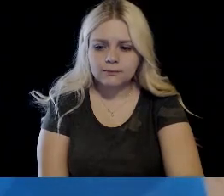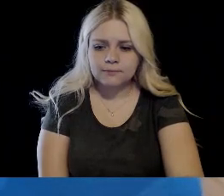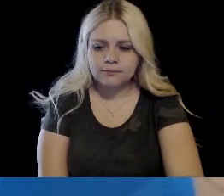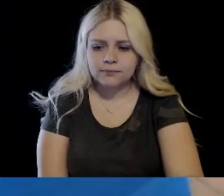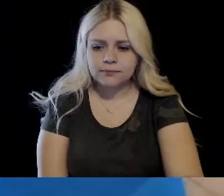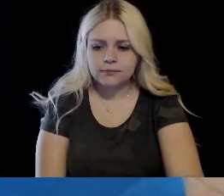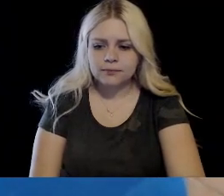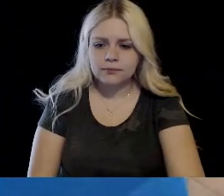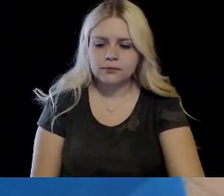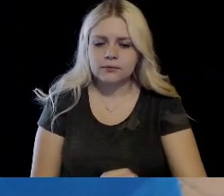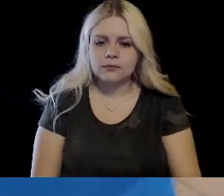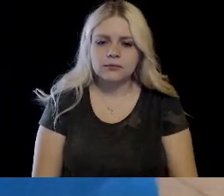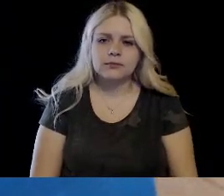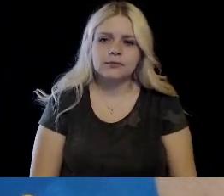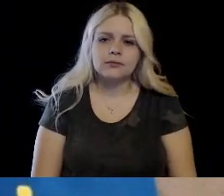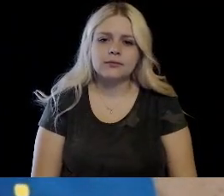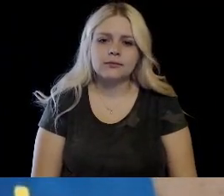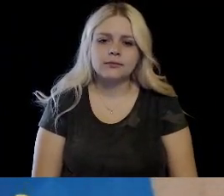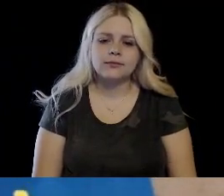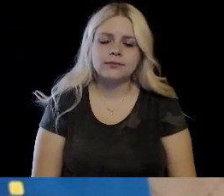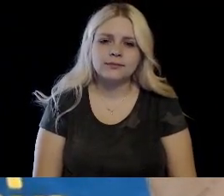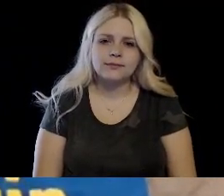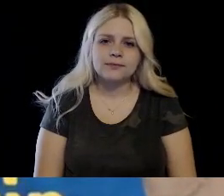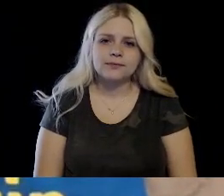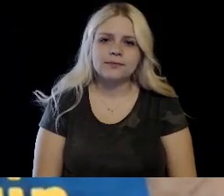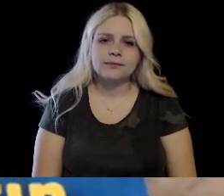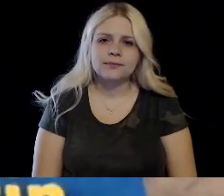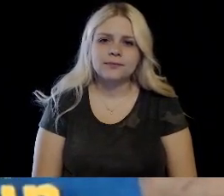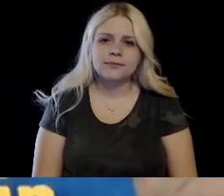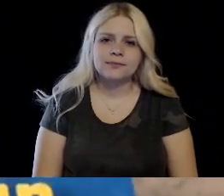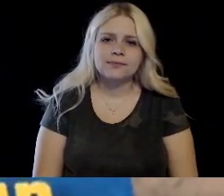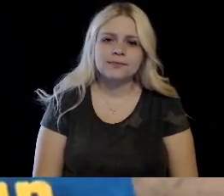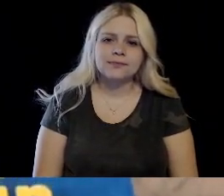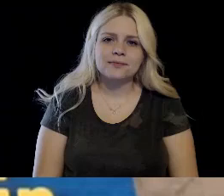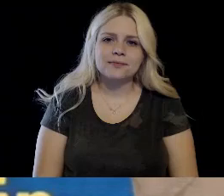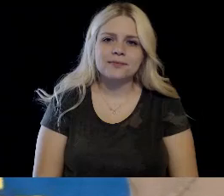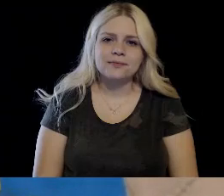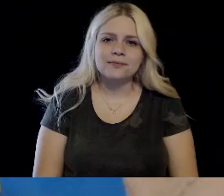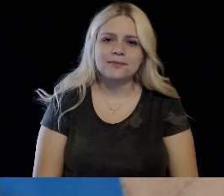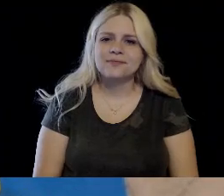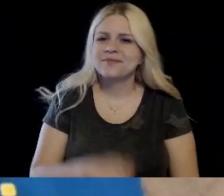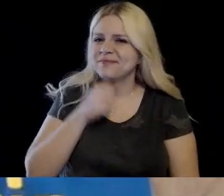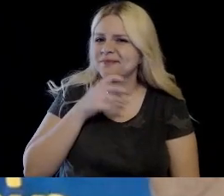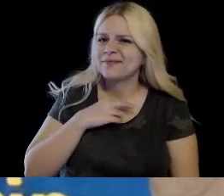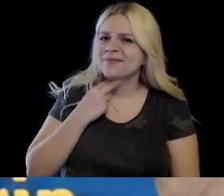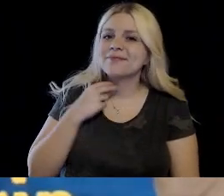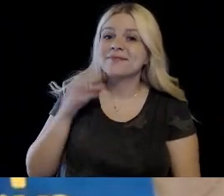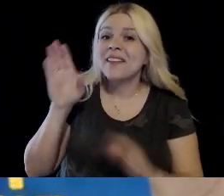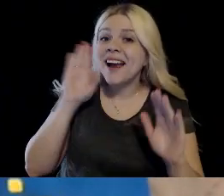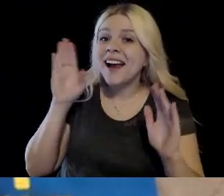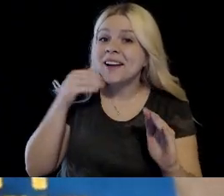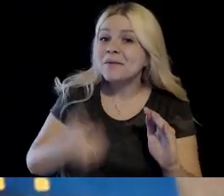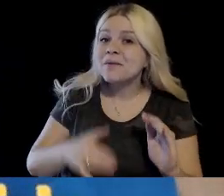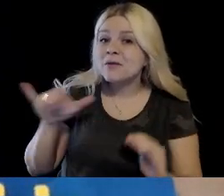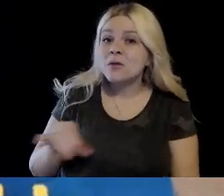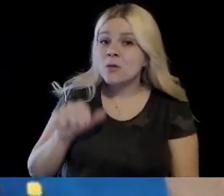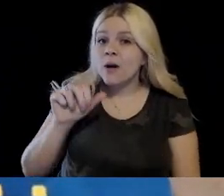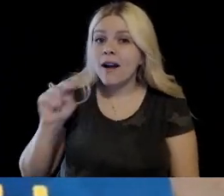Erica: You say something? Joanne: Oh, hi guys. It's Joanne. Erica: There's Joanne. You guys, you hear Joanne okay? See some thumb - look at all the thumbs up! Joanne: Perfect.